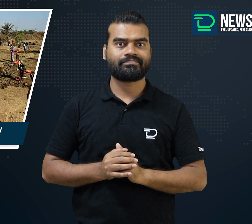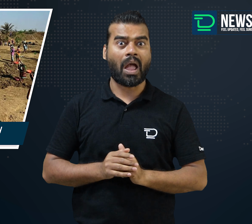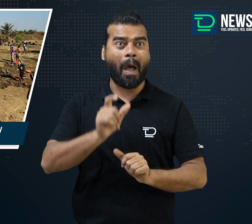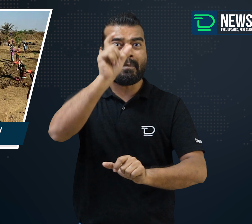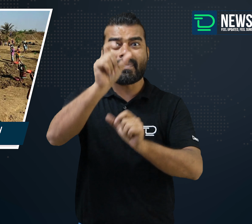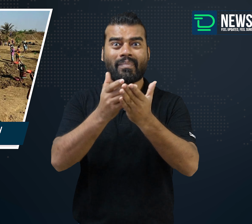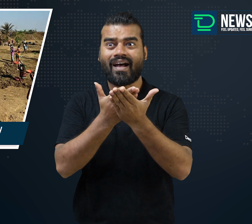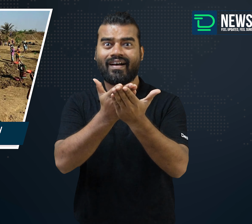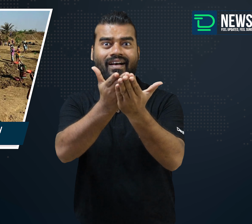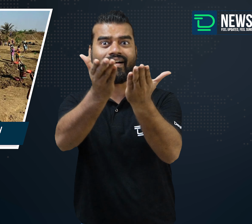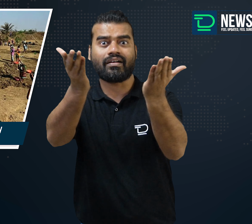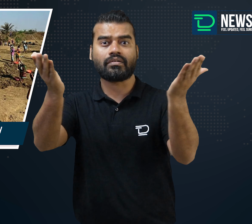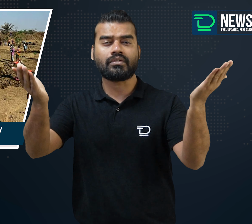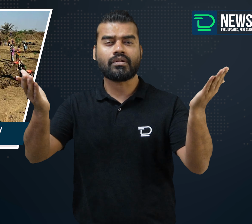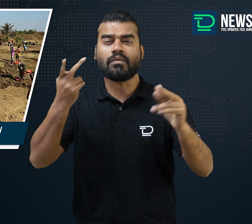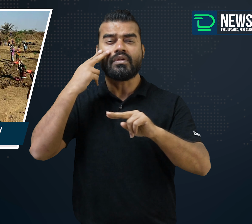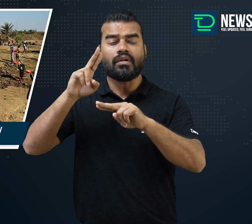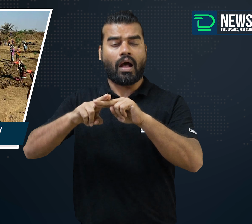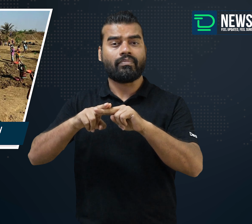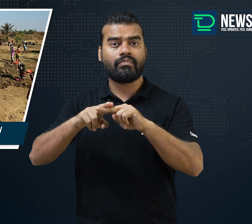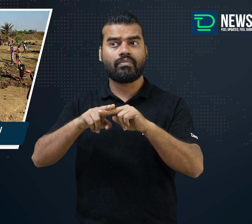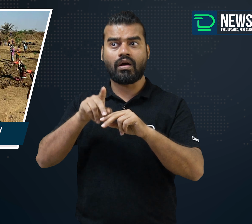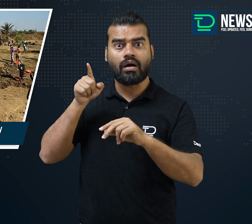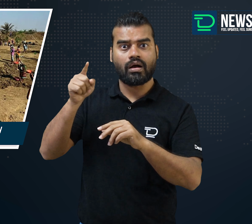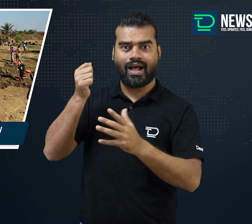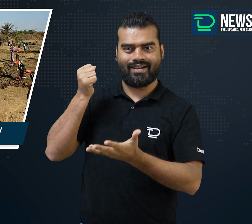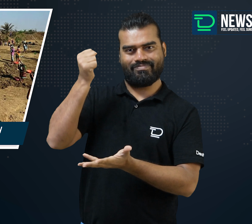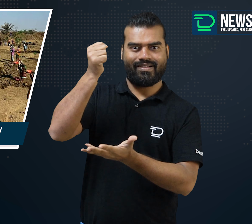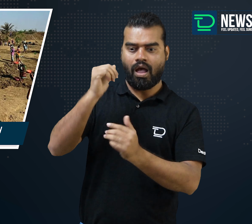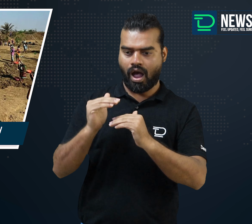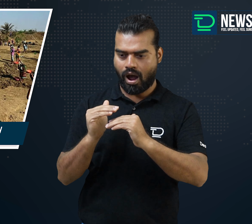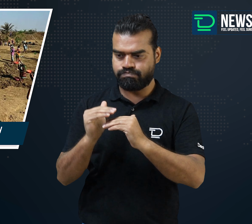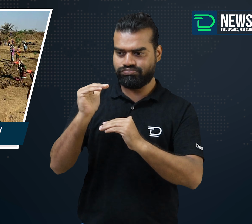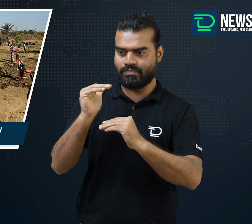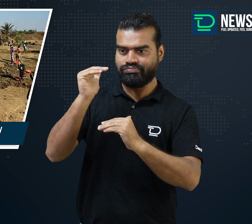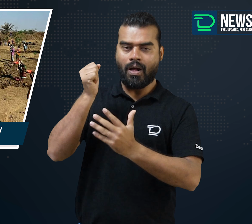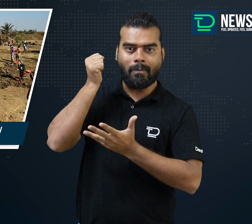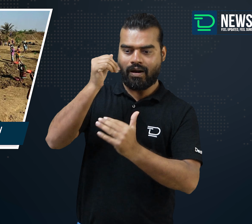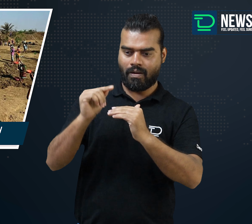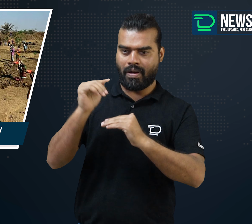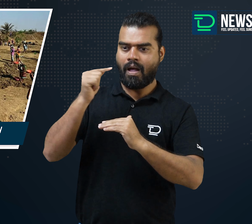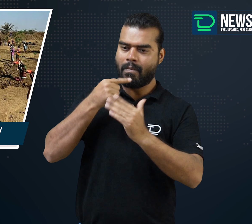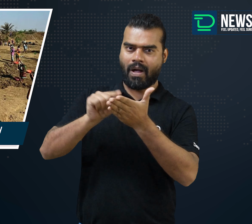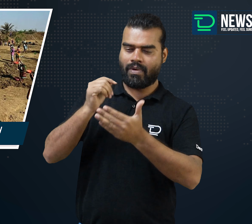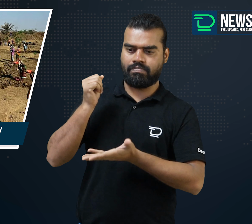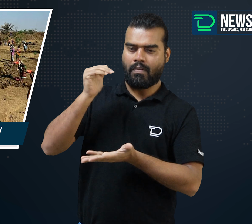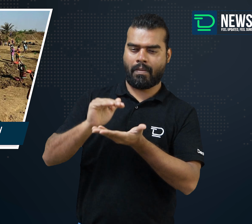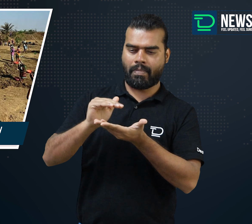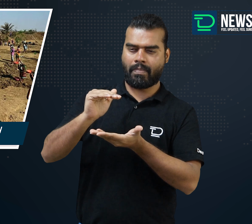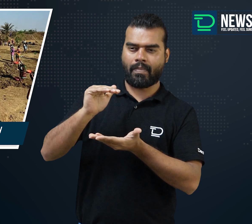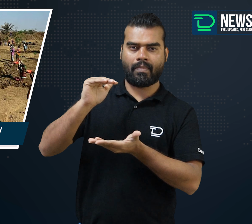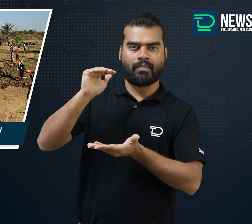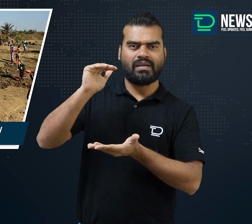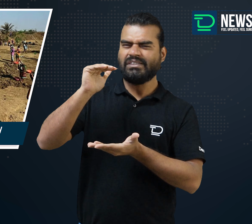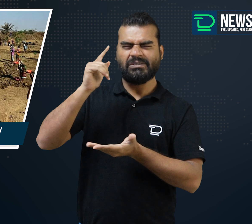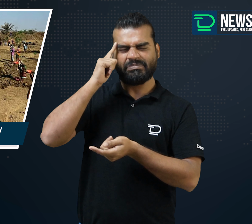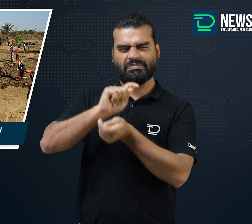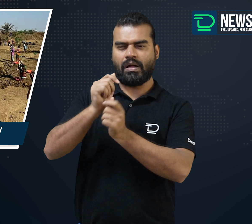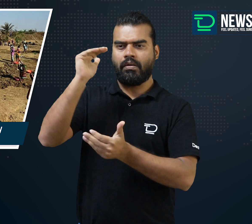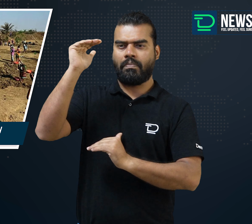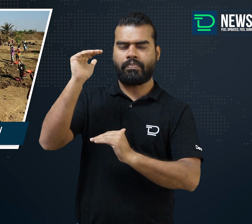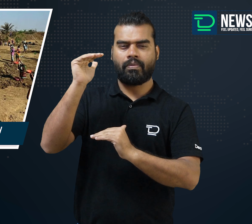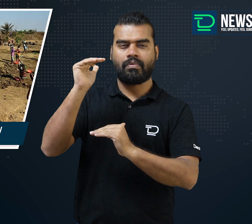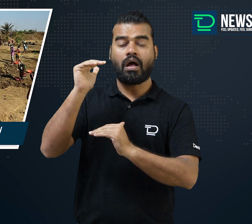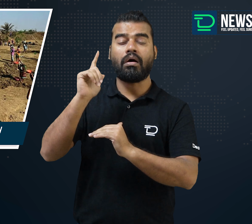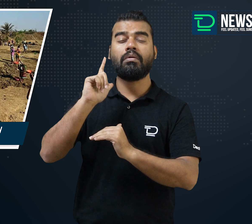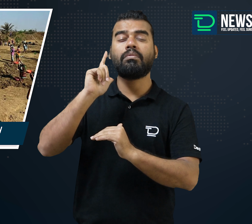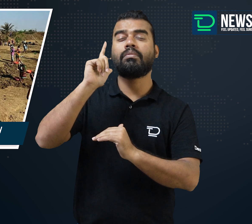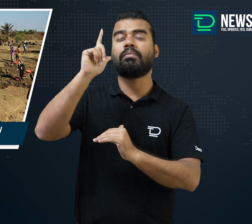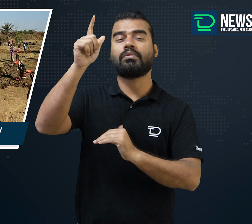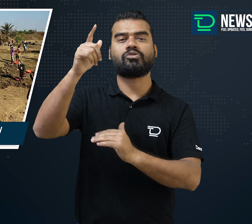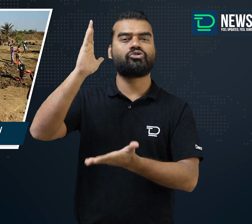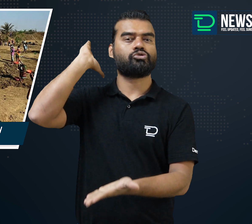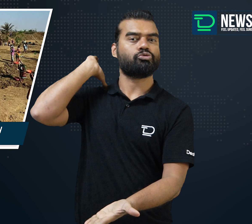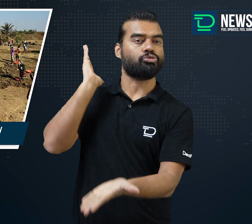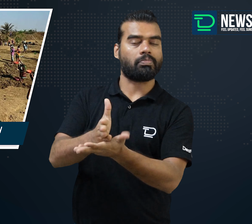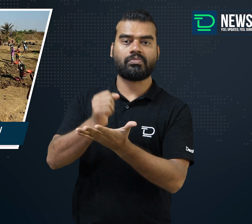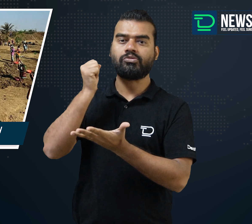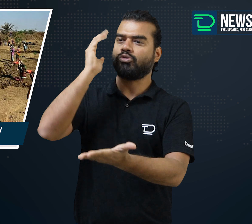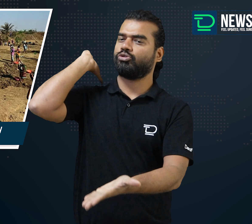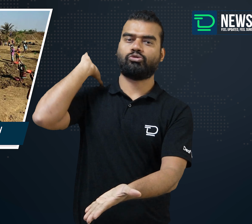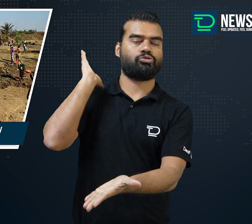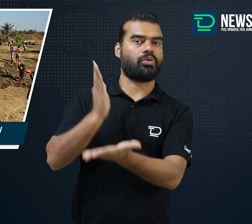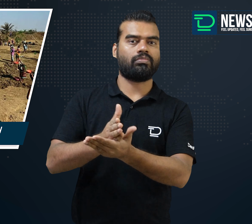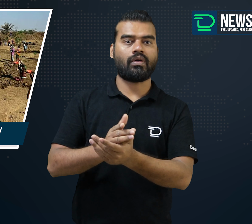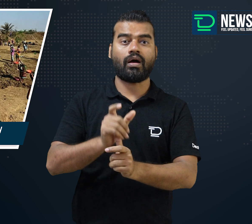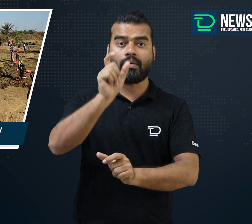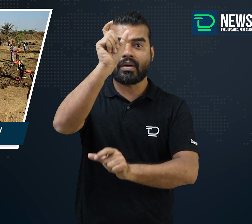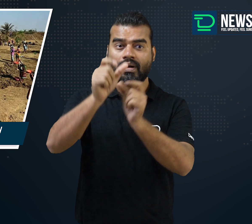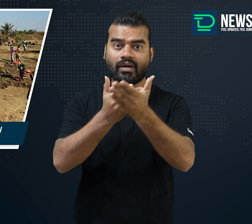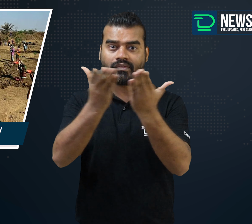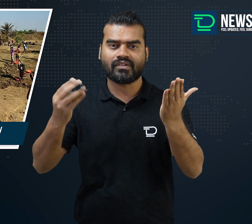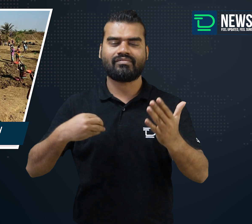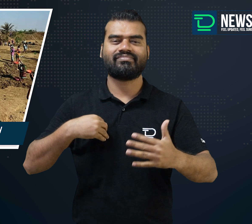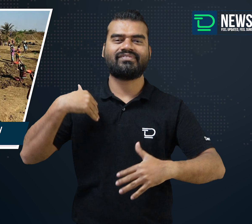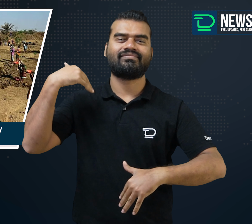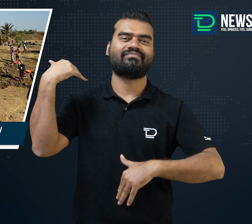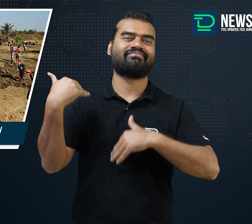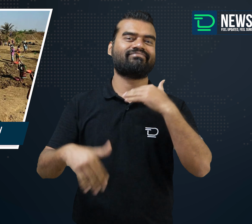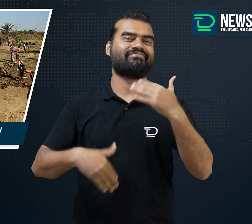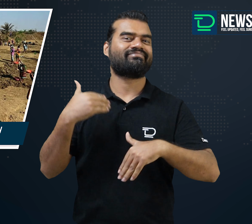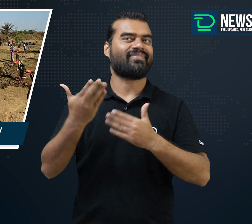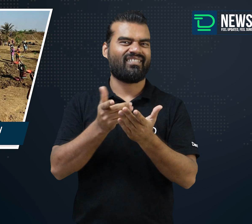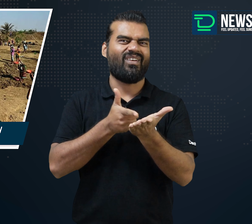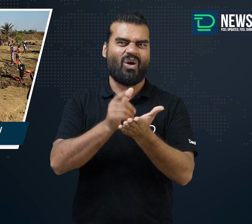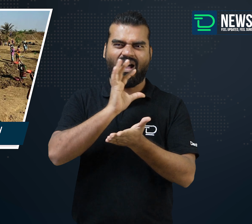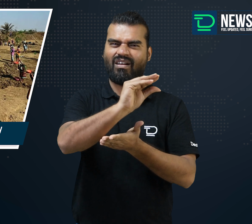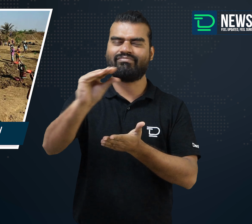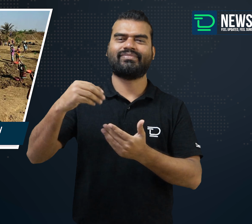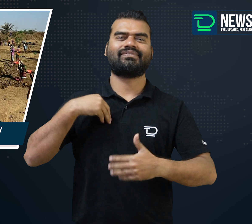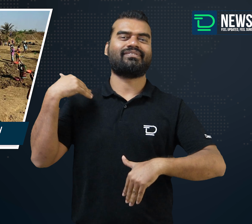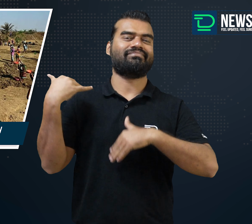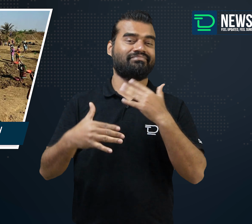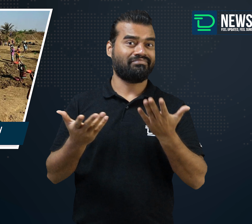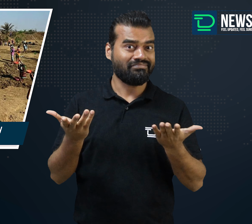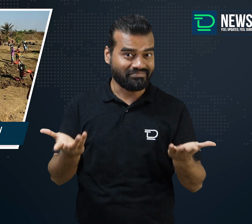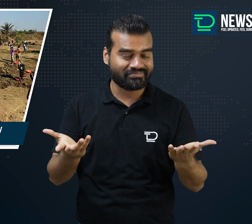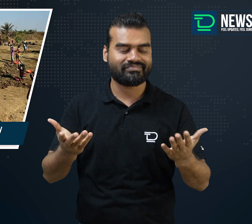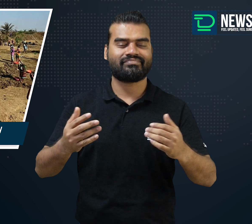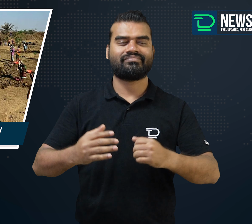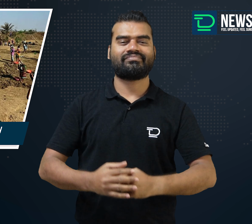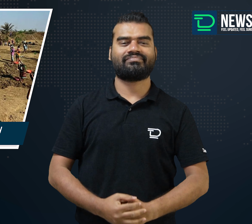Many rural people and disabled people will surely suffer if this scheme is stopped.